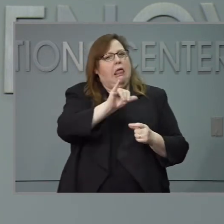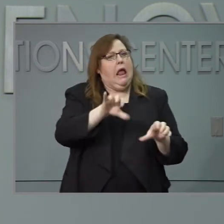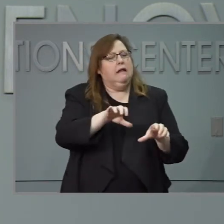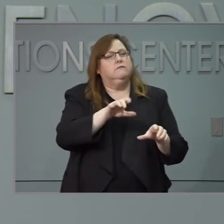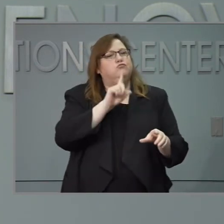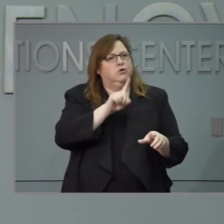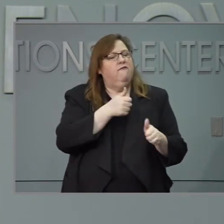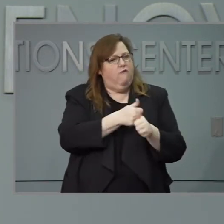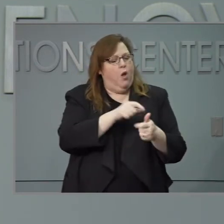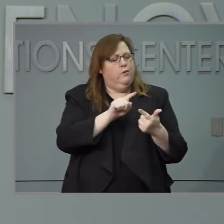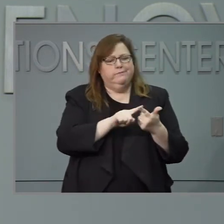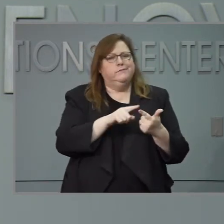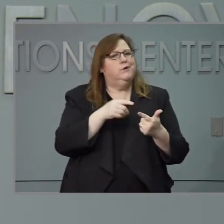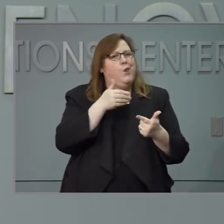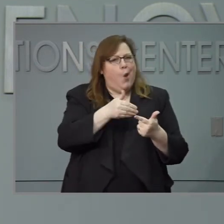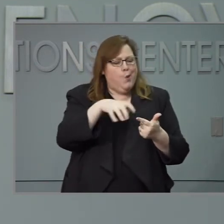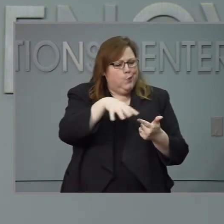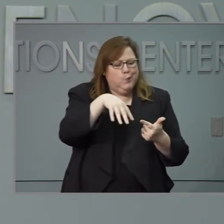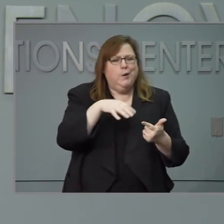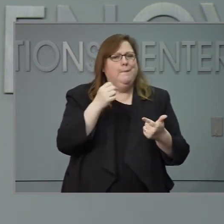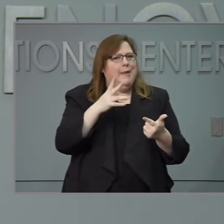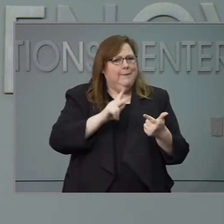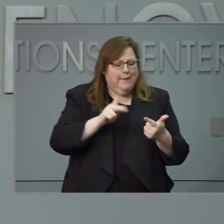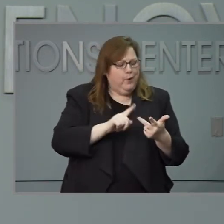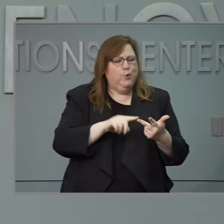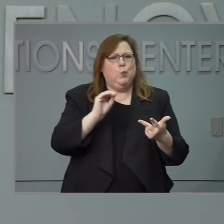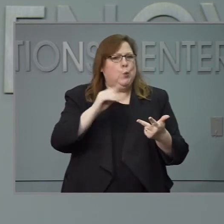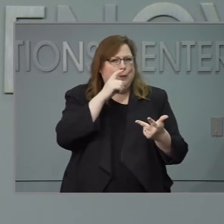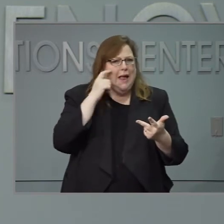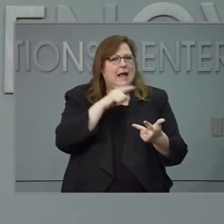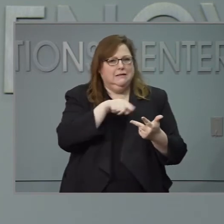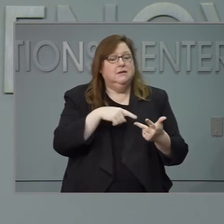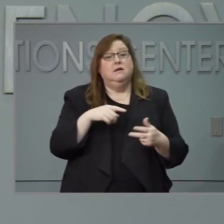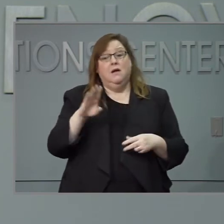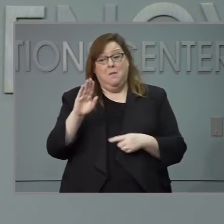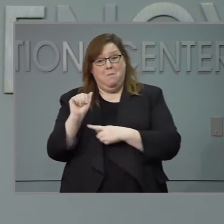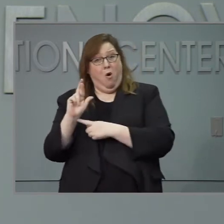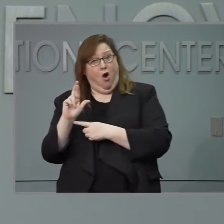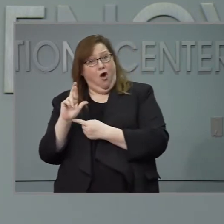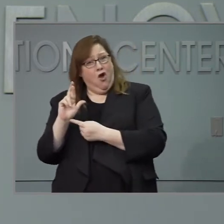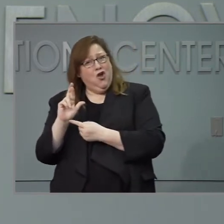ES EXITOSO CON EL PROGRAMA DE LOS MAESTROS. HA VETADO TODO.